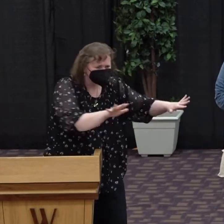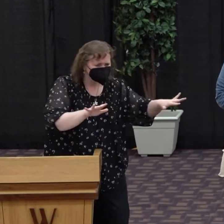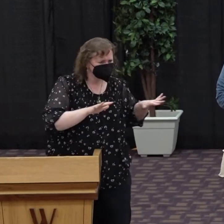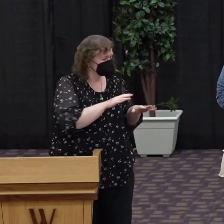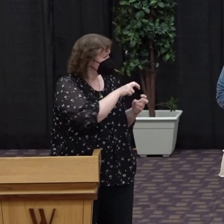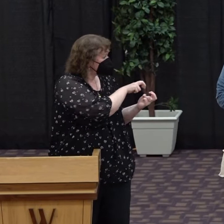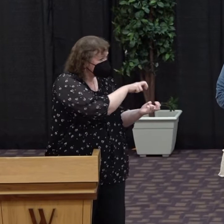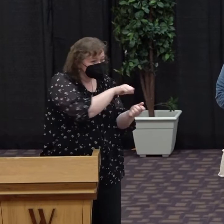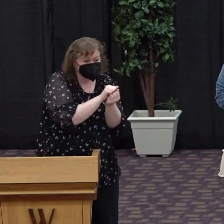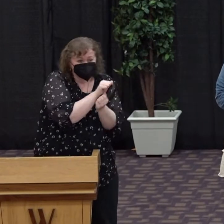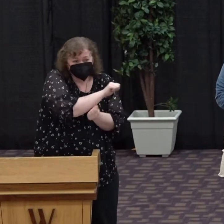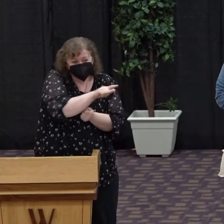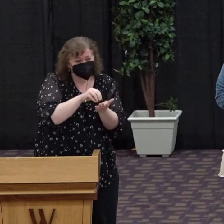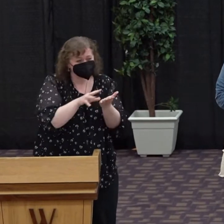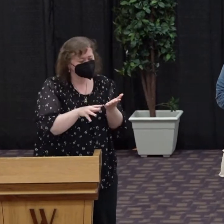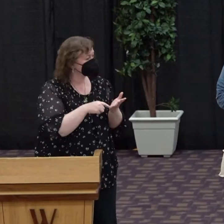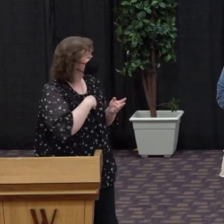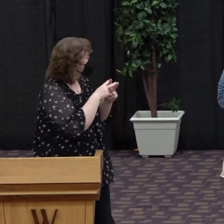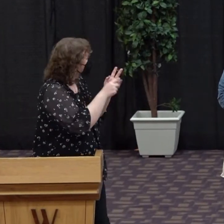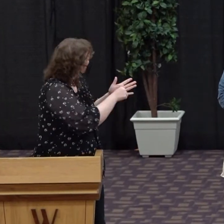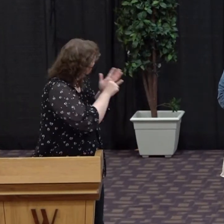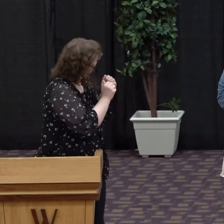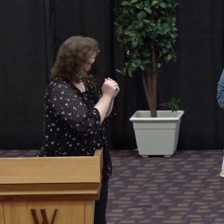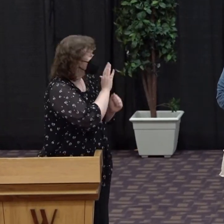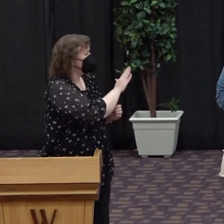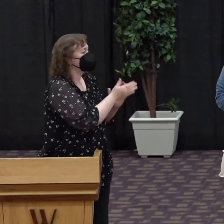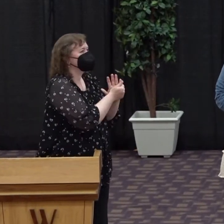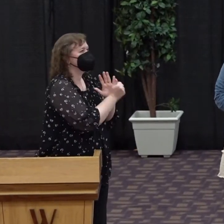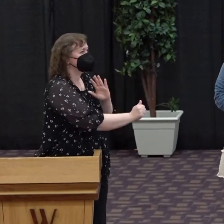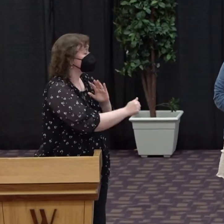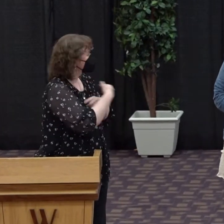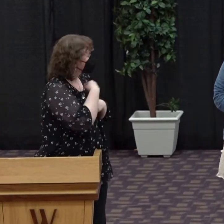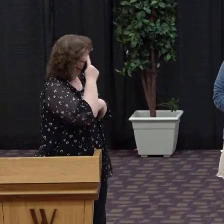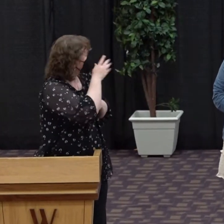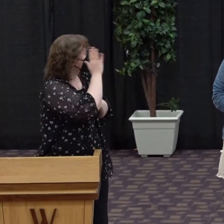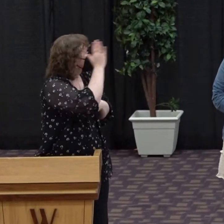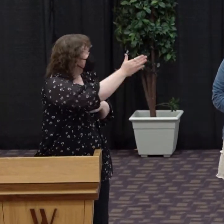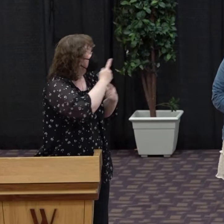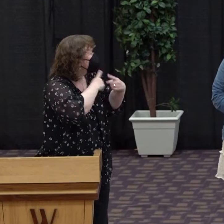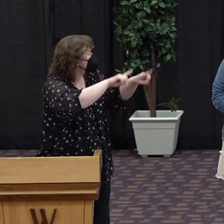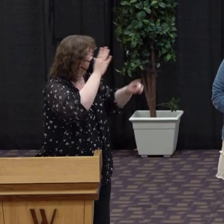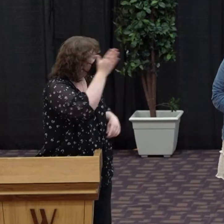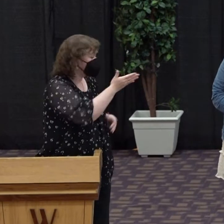And revising her work, helping all the students. I'm so impressed with the skills that you have.